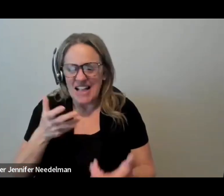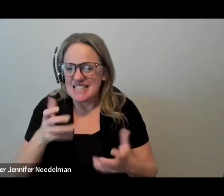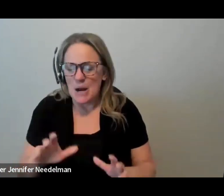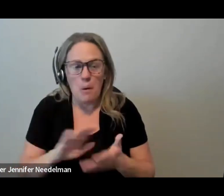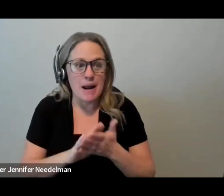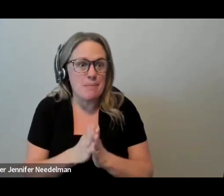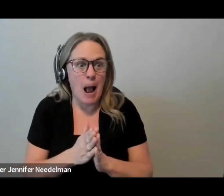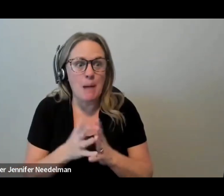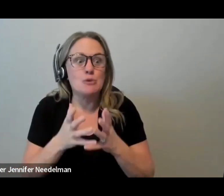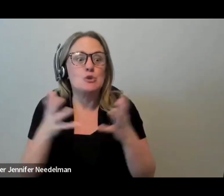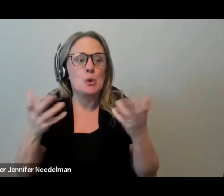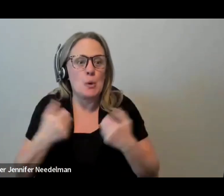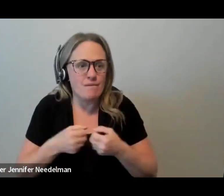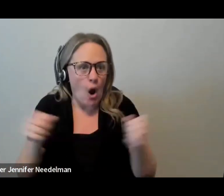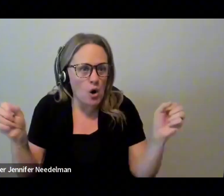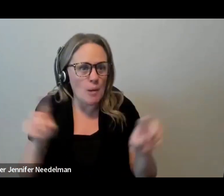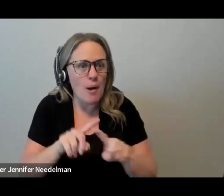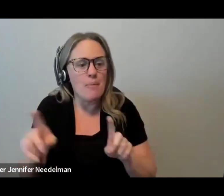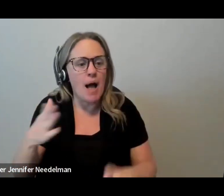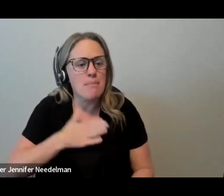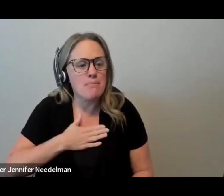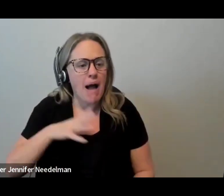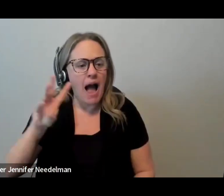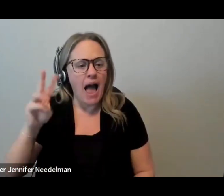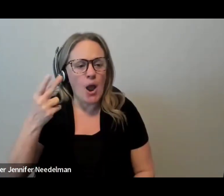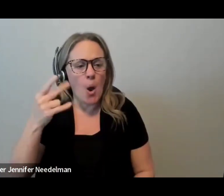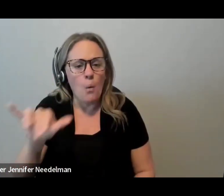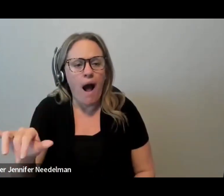but my why it started out with,